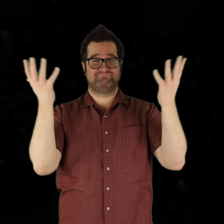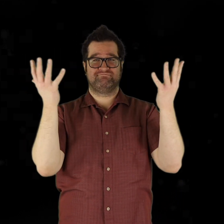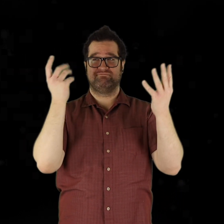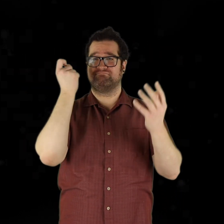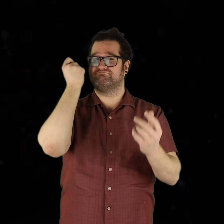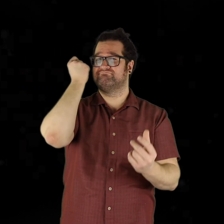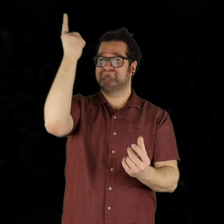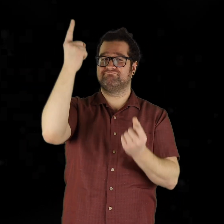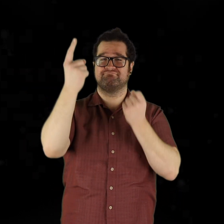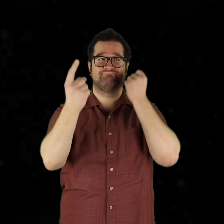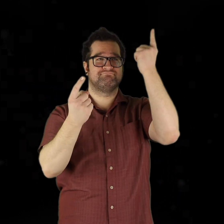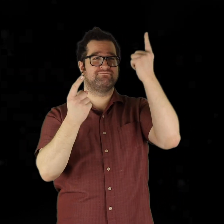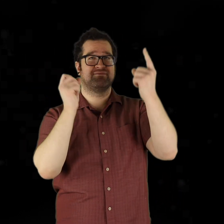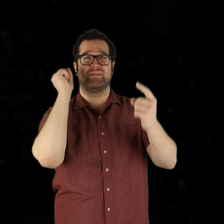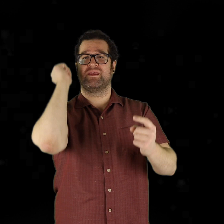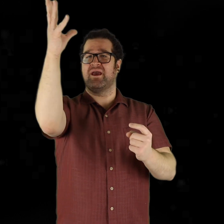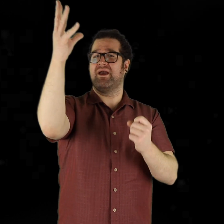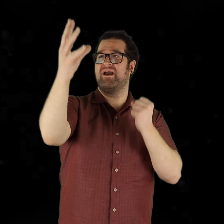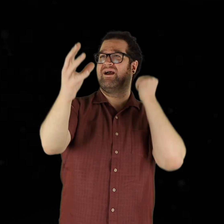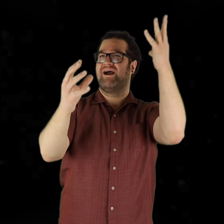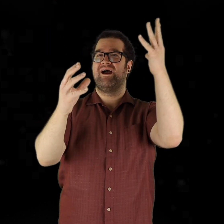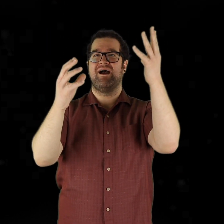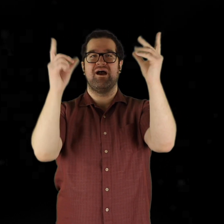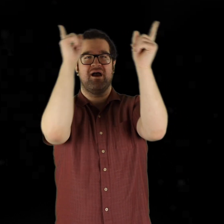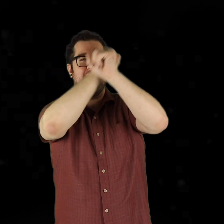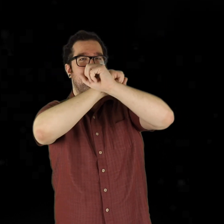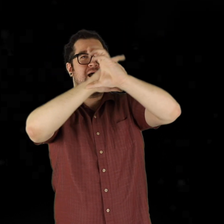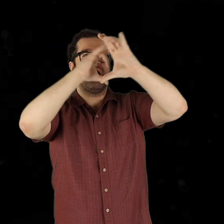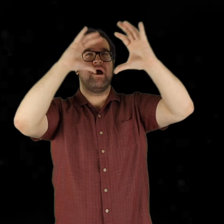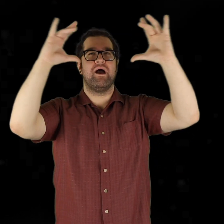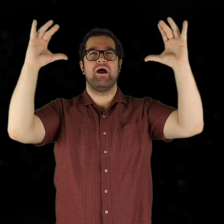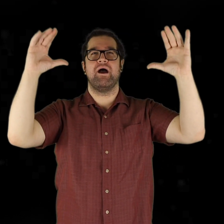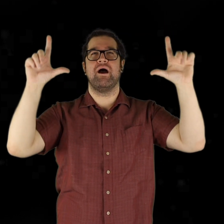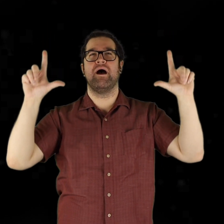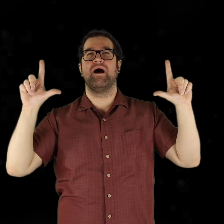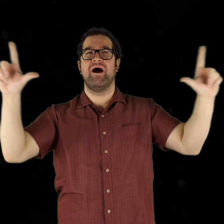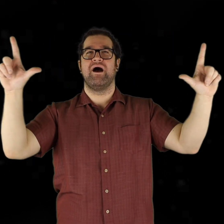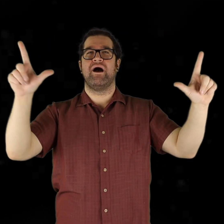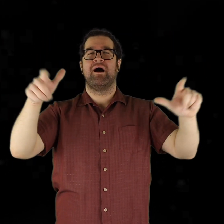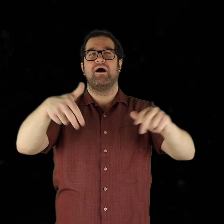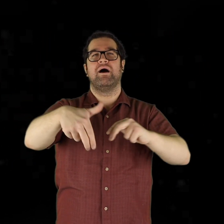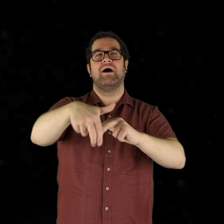What is it like to comprehend Some nimble fingers that paint the scene,